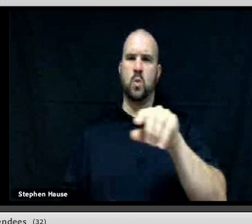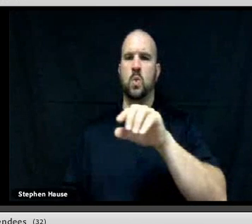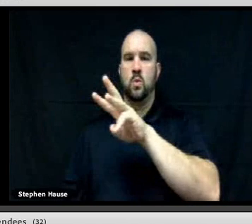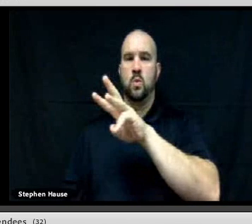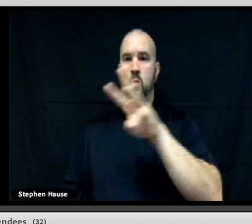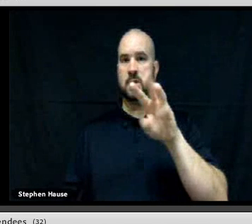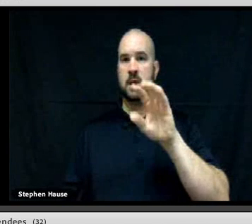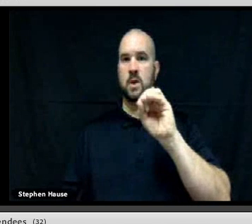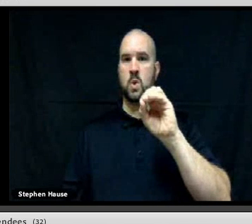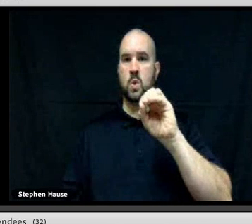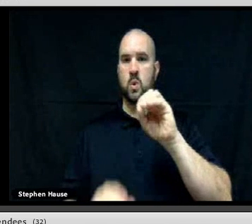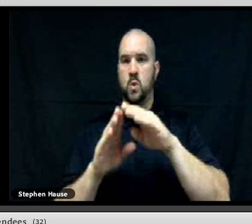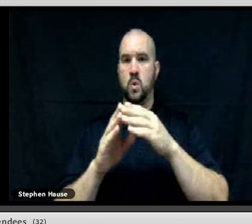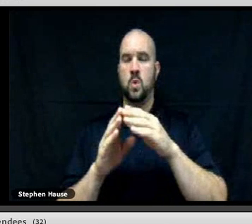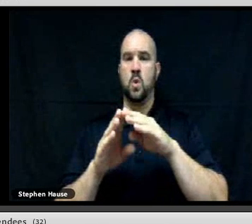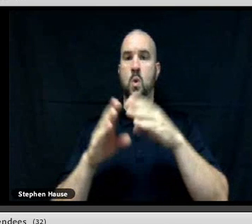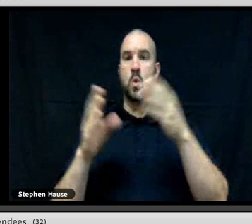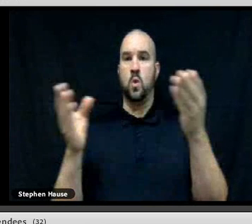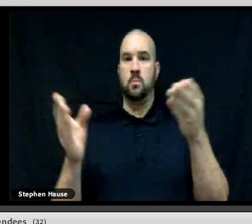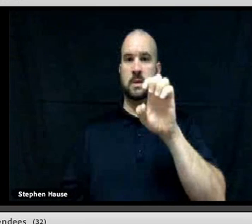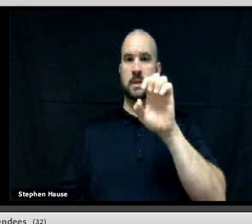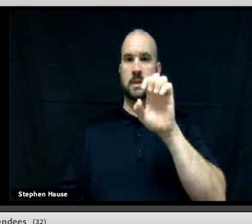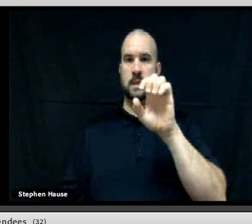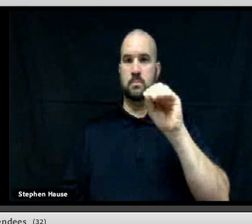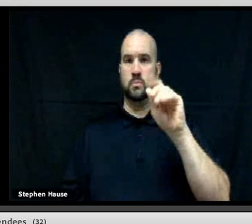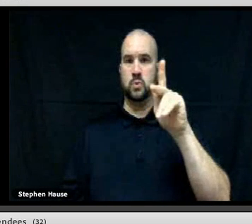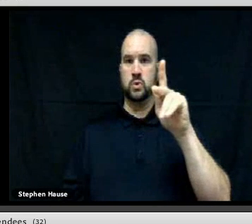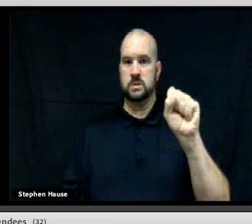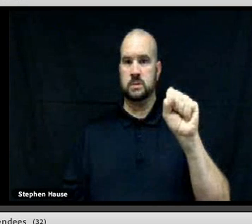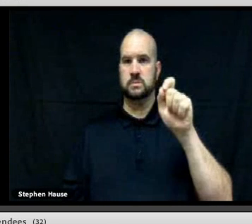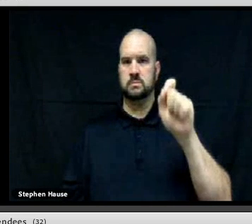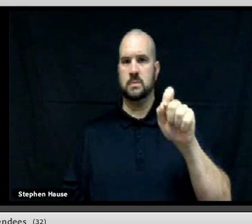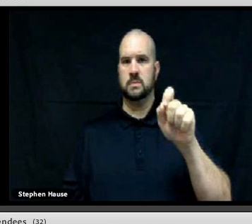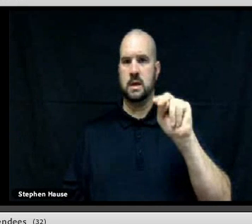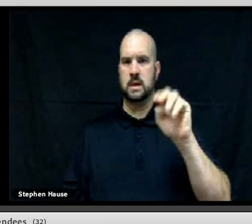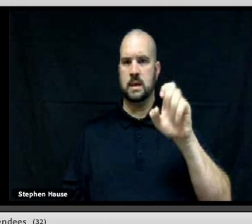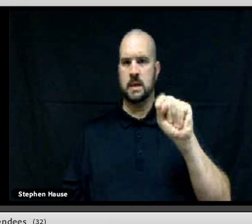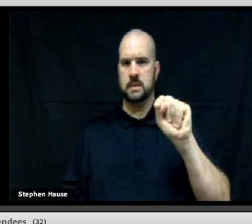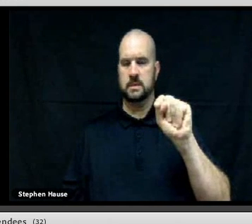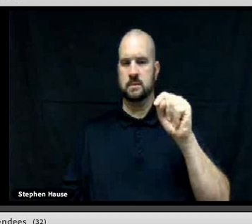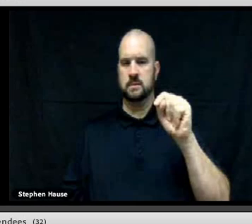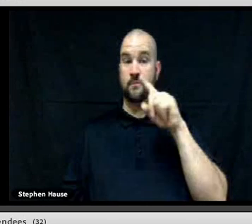Um, so, again, that is for students that live in in-need communities to provide them with,